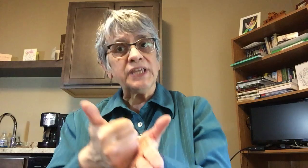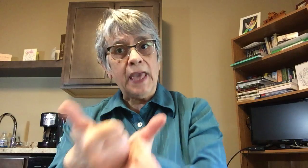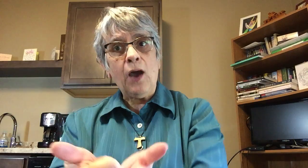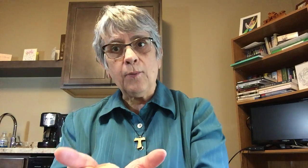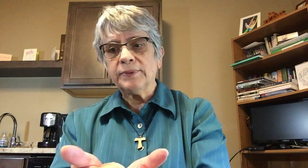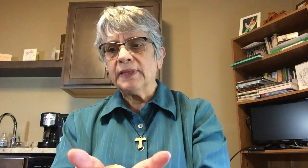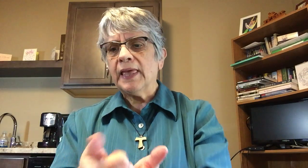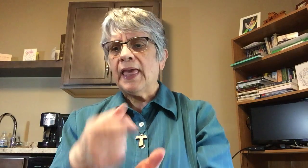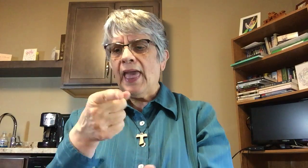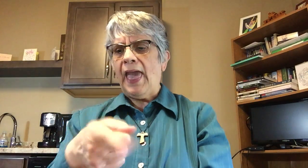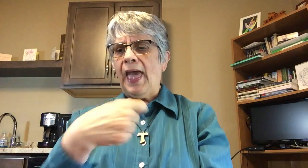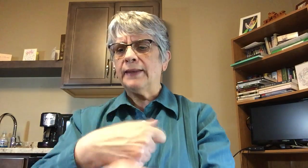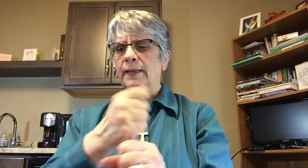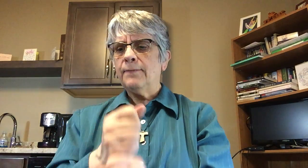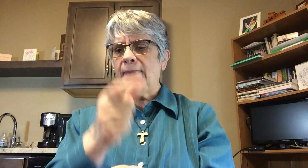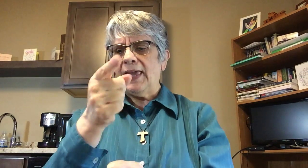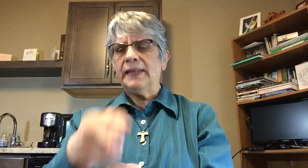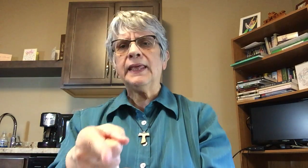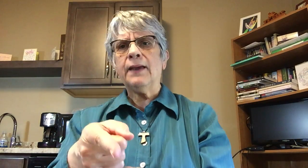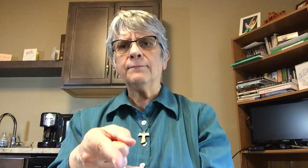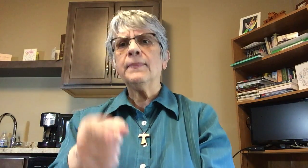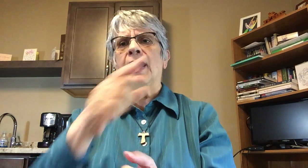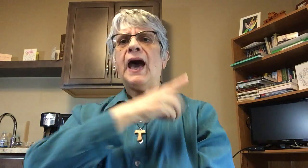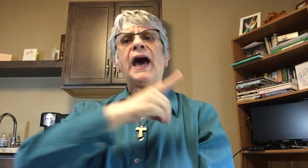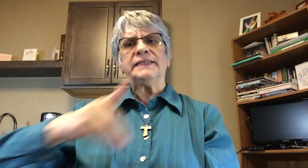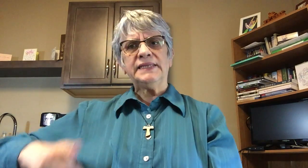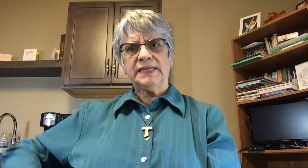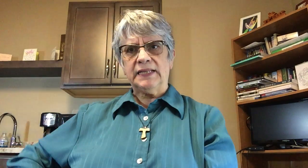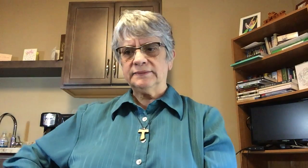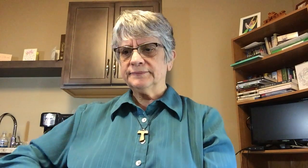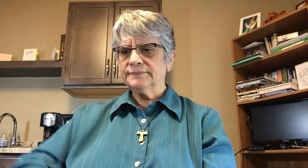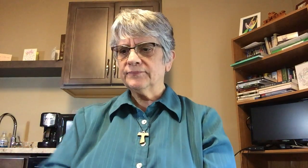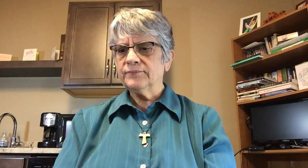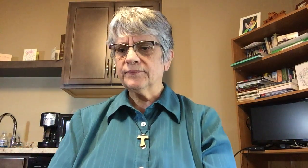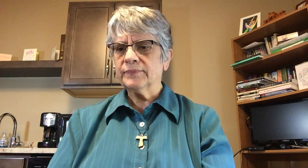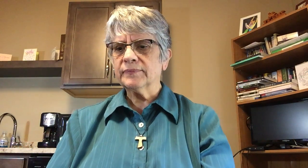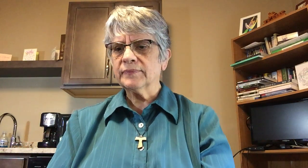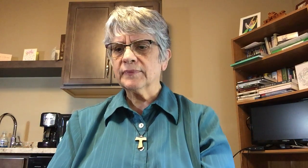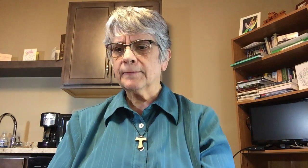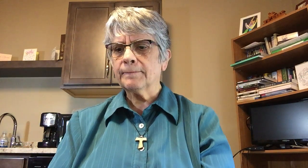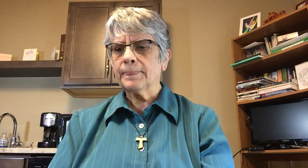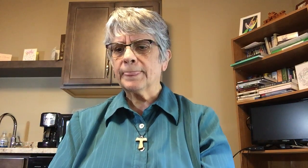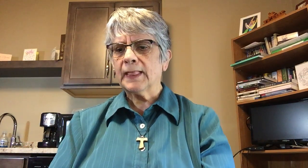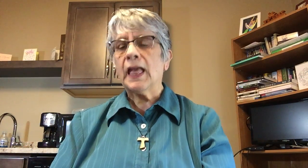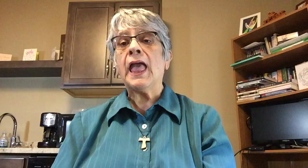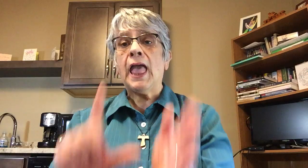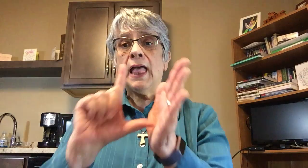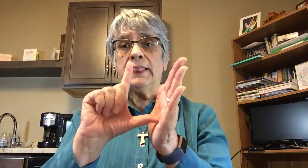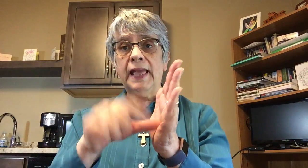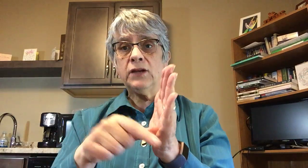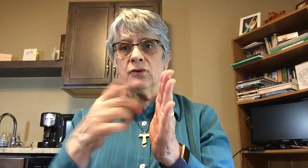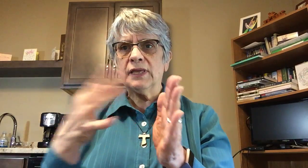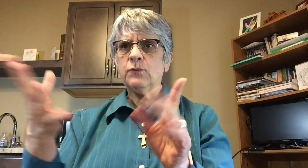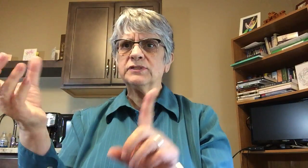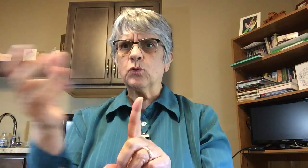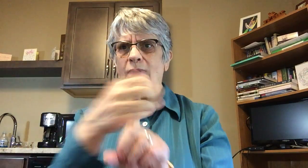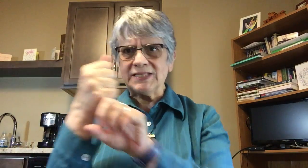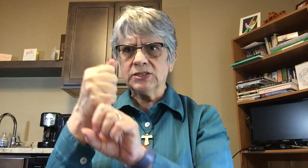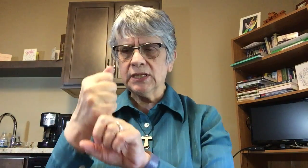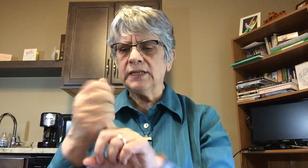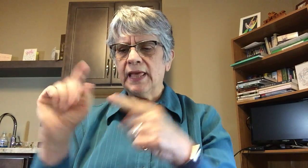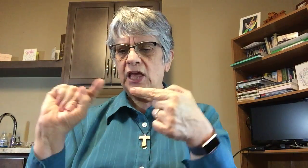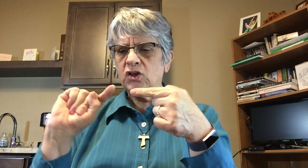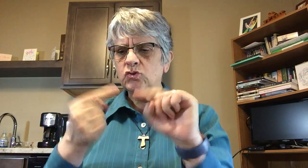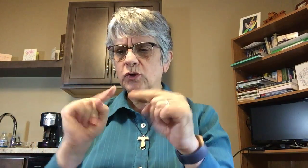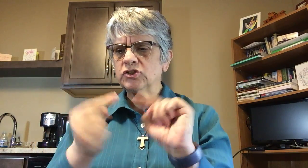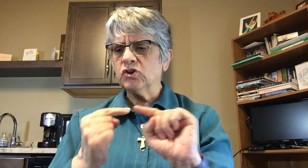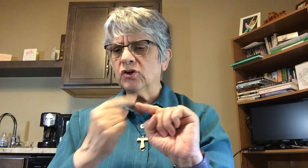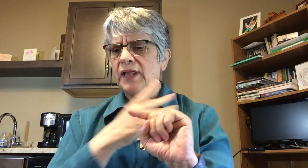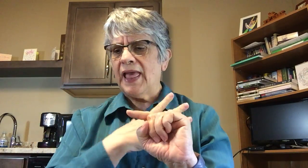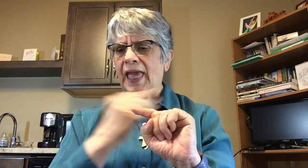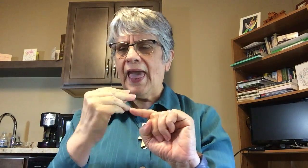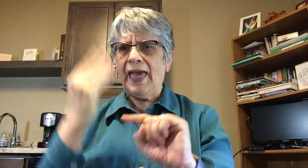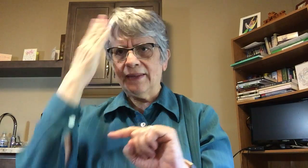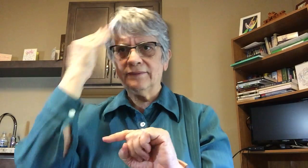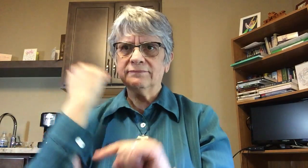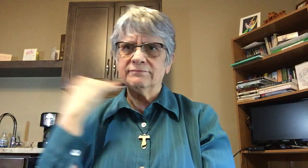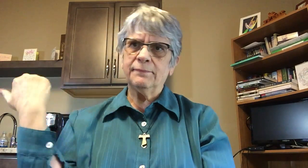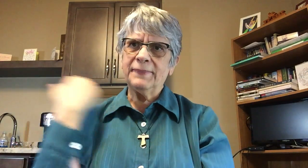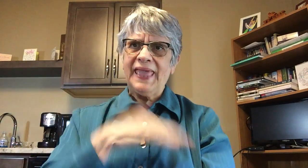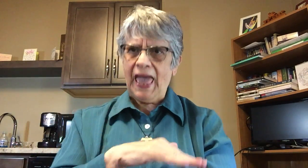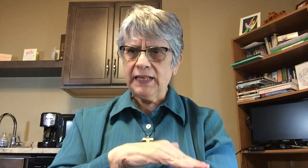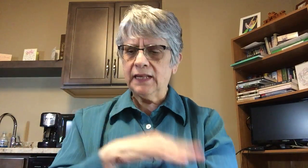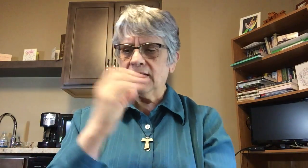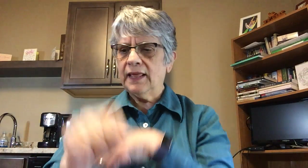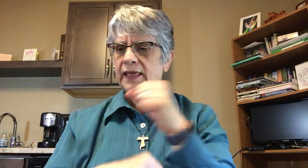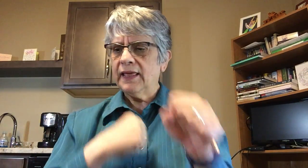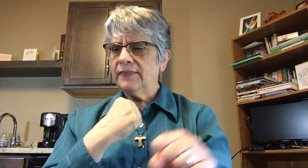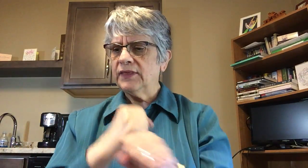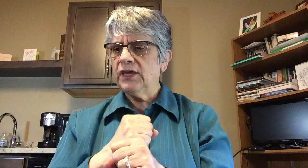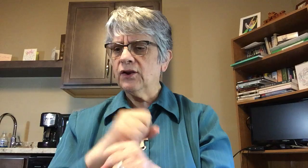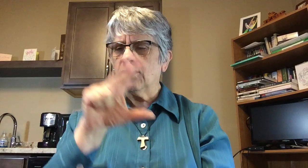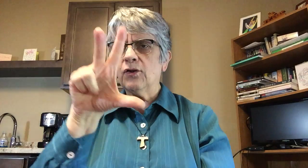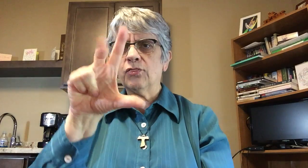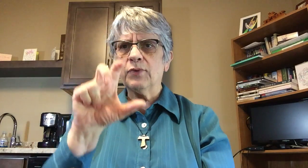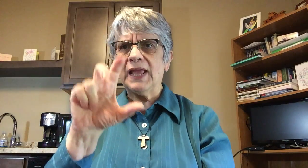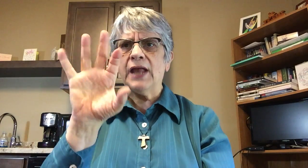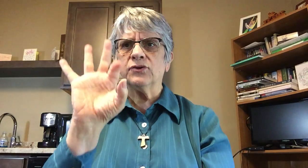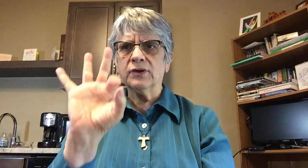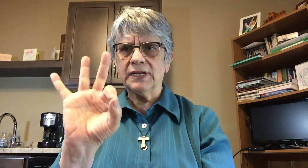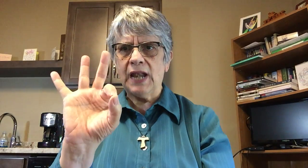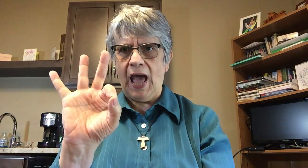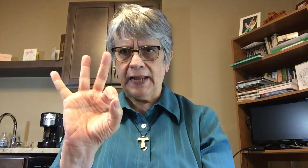he helped and made him a deacon. Later he was arrested, tortured and beheaded in the year 309.